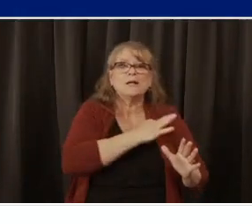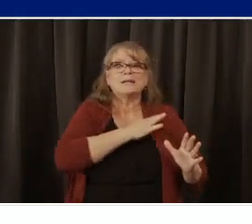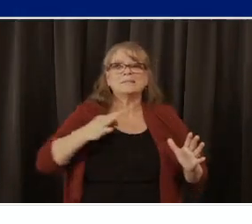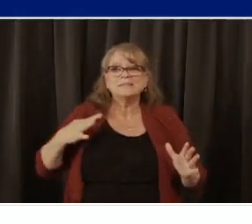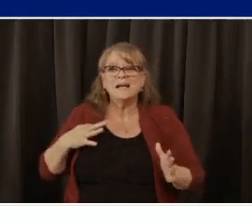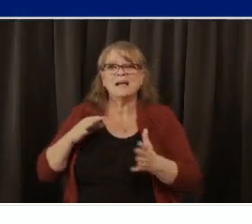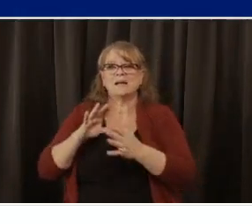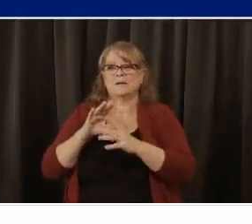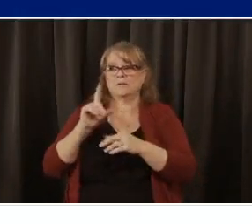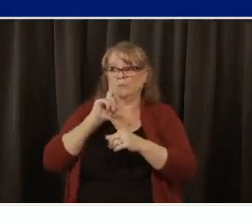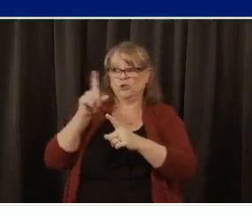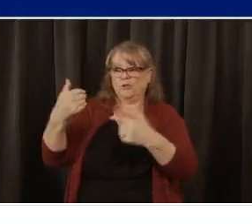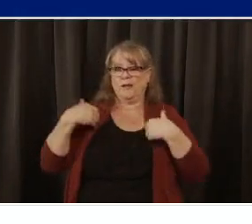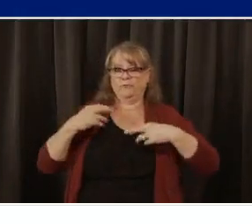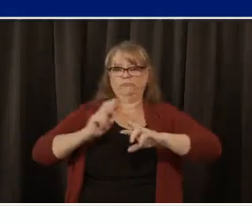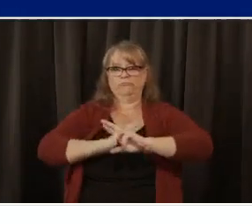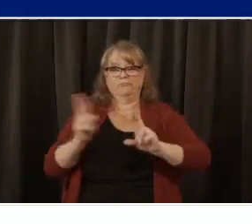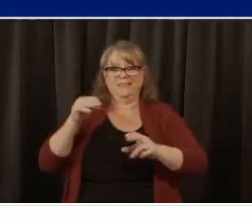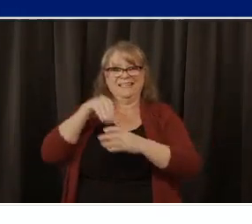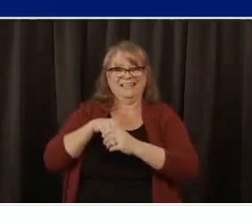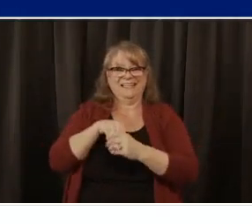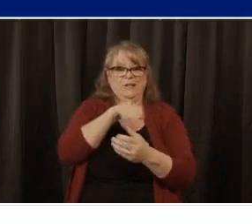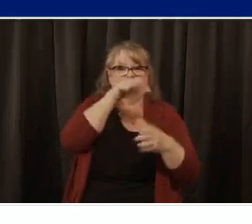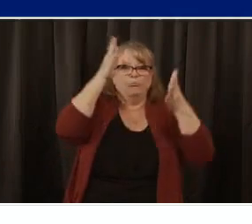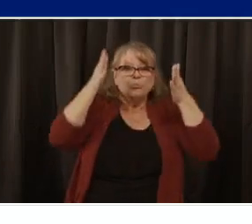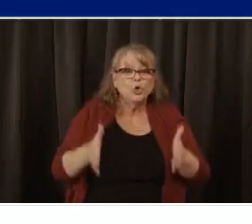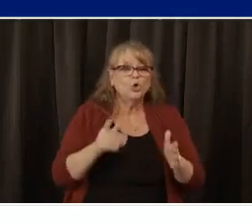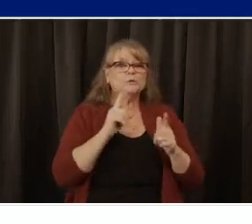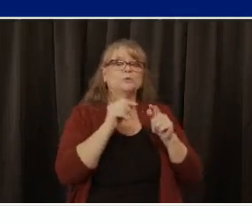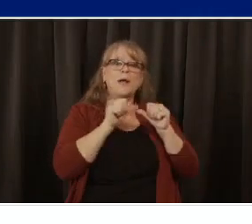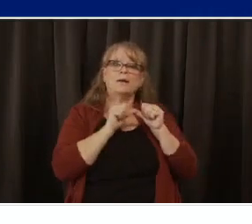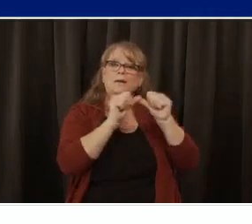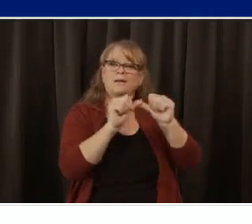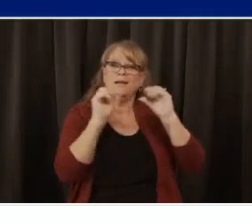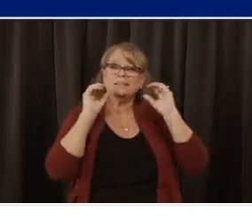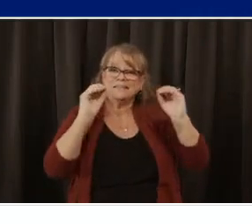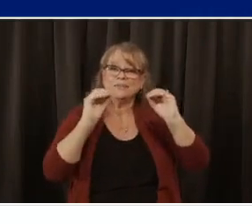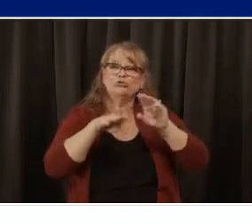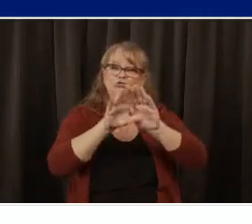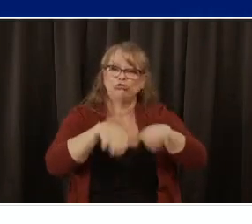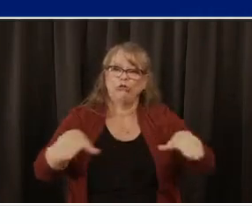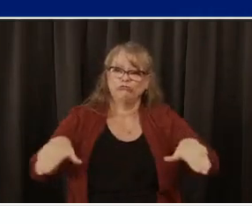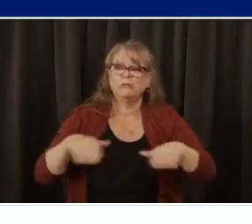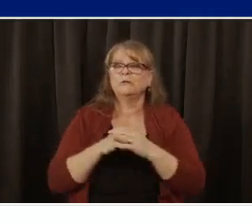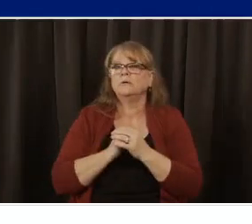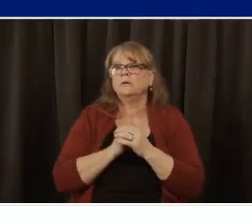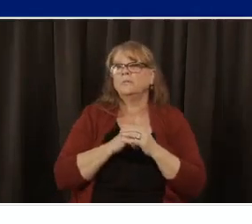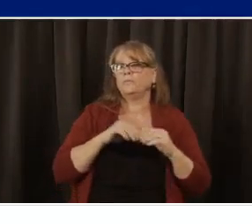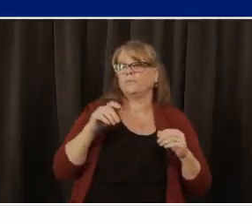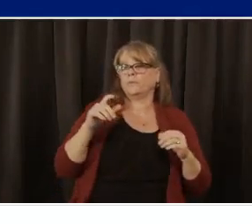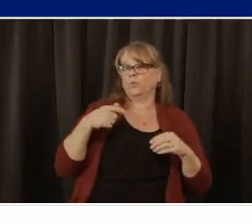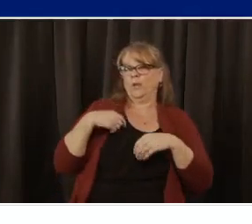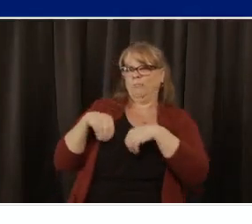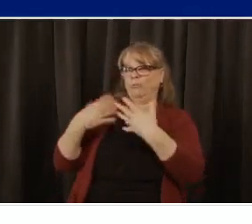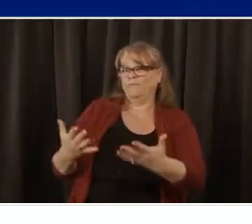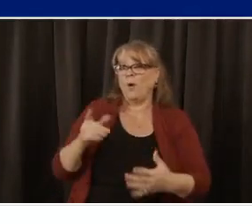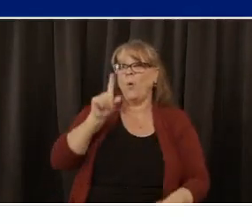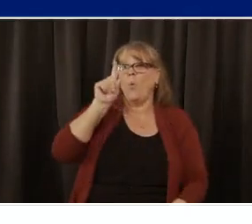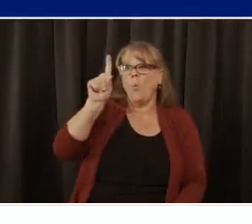million kn 95 masks over 4 million surgical masks, and over the totality of this program.